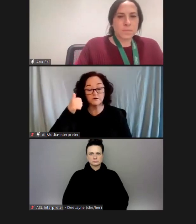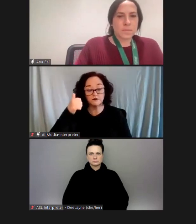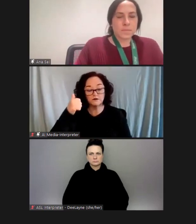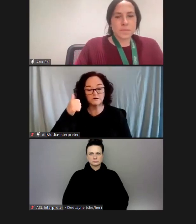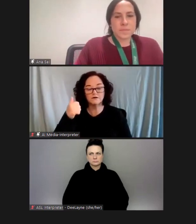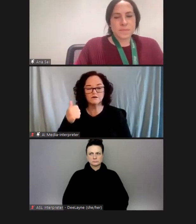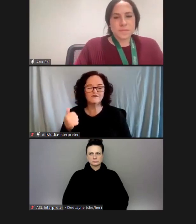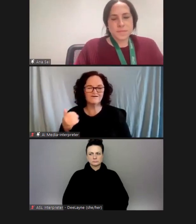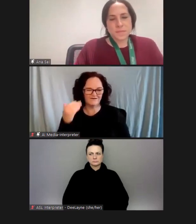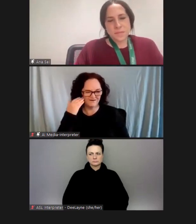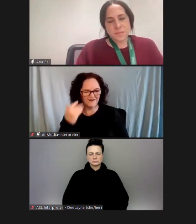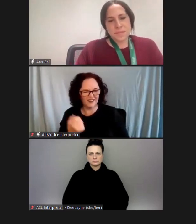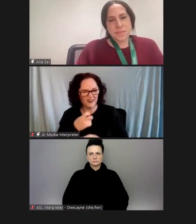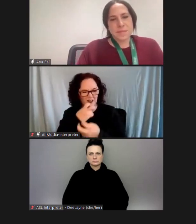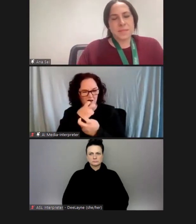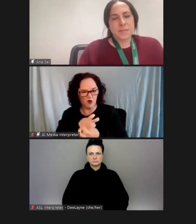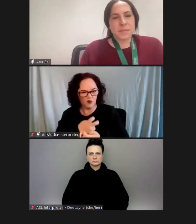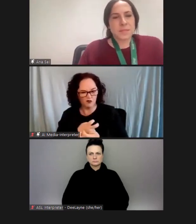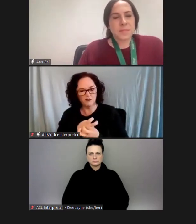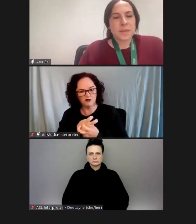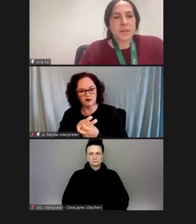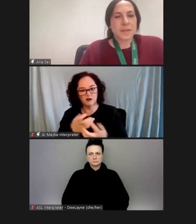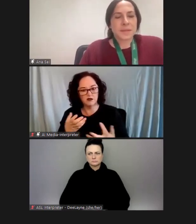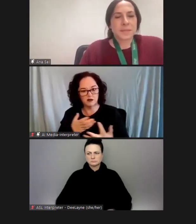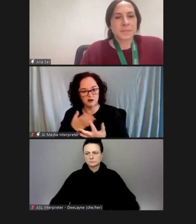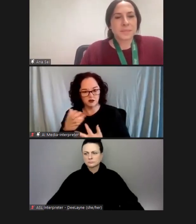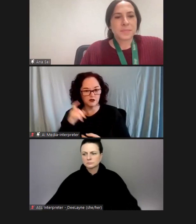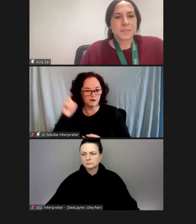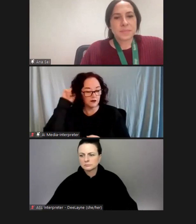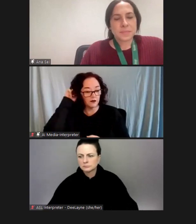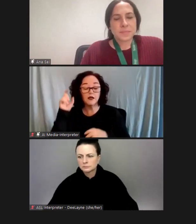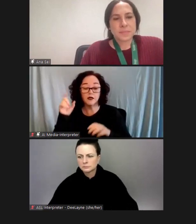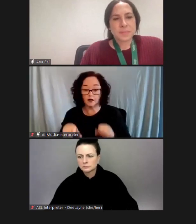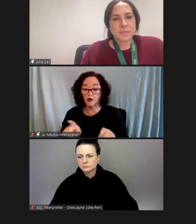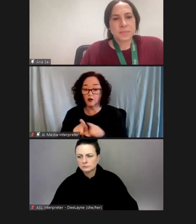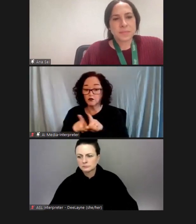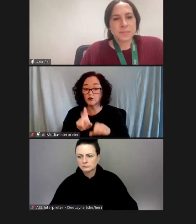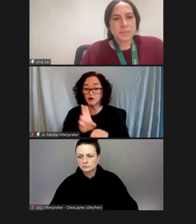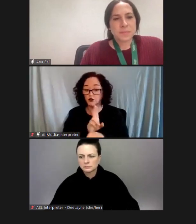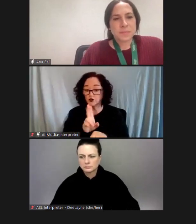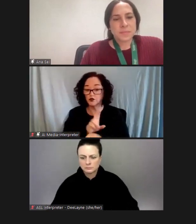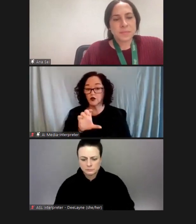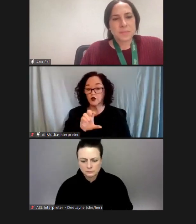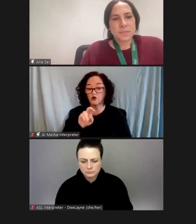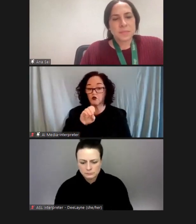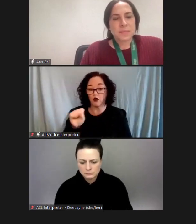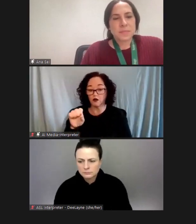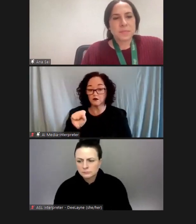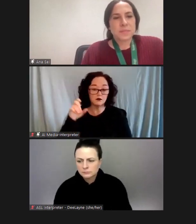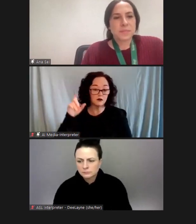hearing aid you could also use the cros